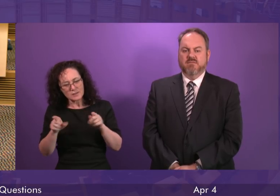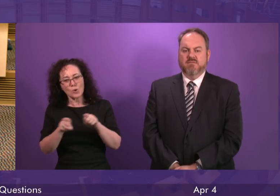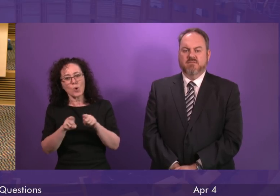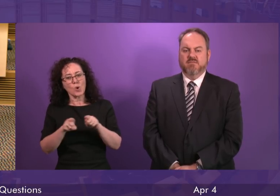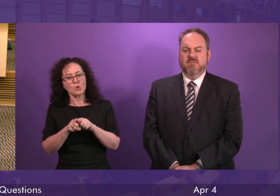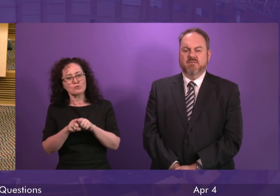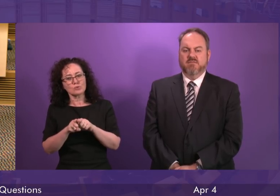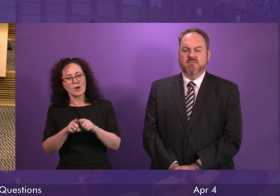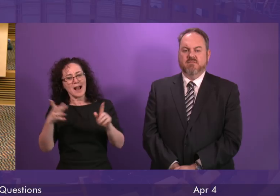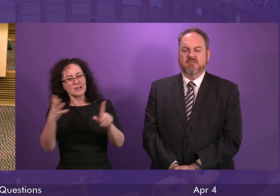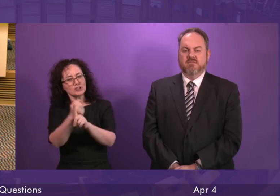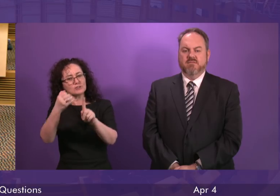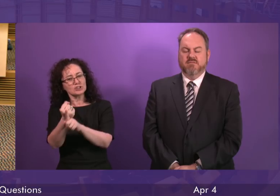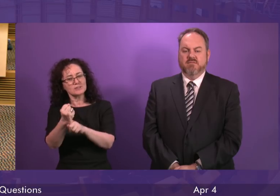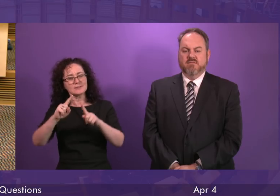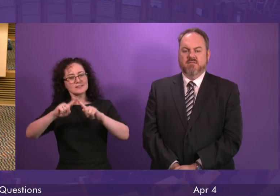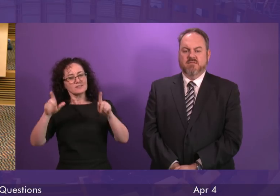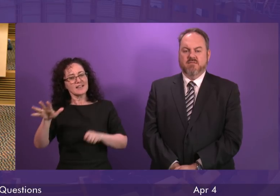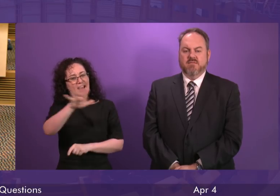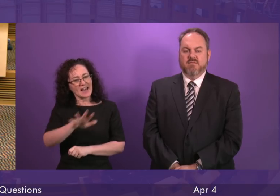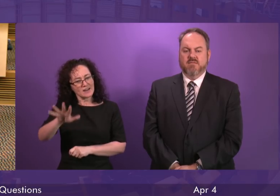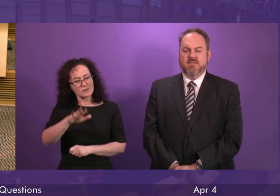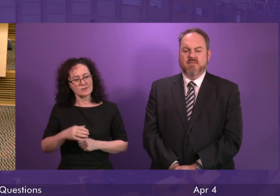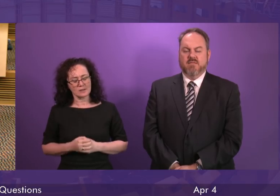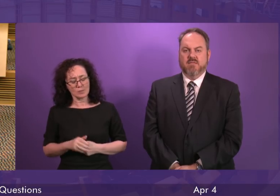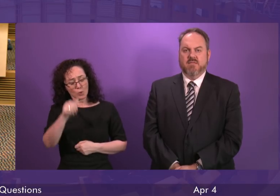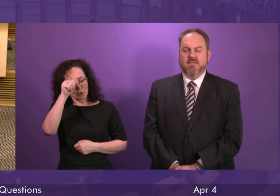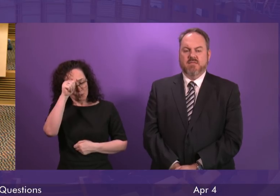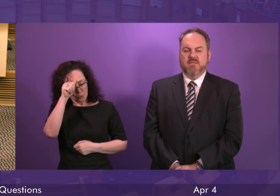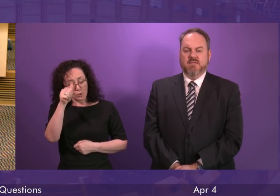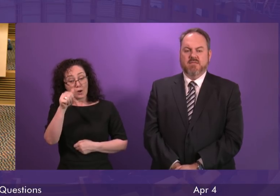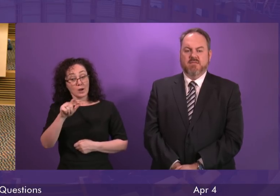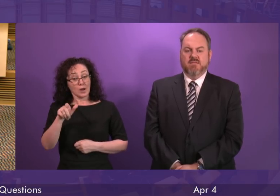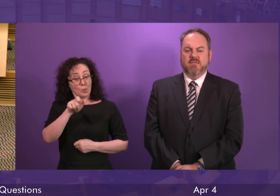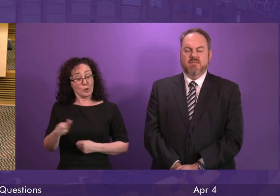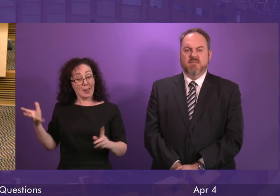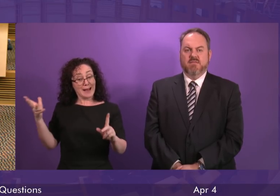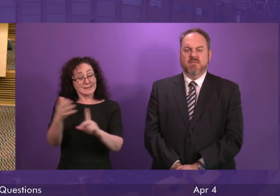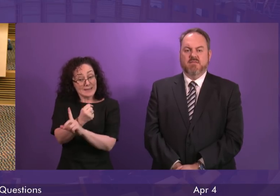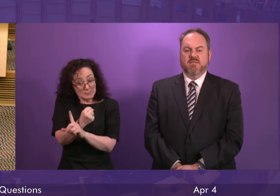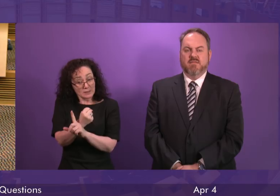When we look at attainment in our schools, we see that the number of pupils leaving with